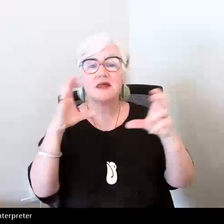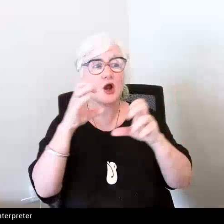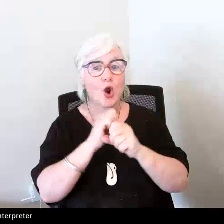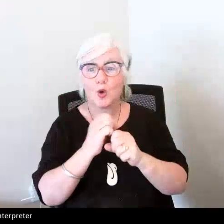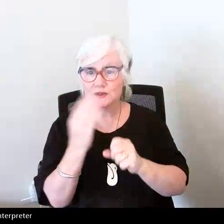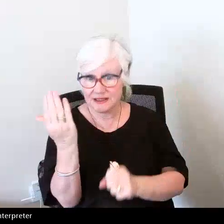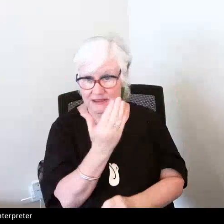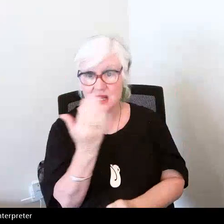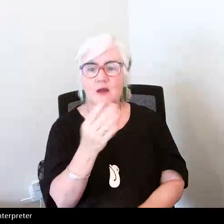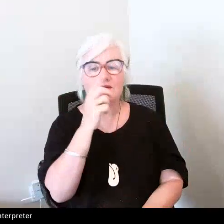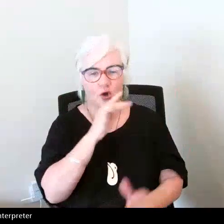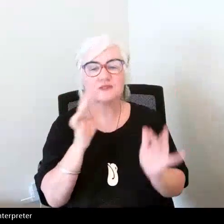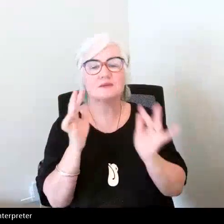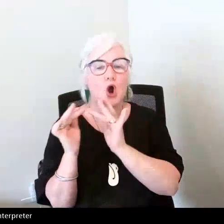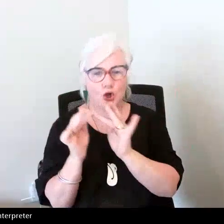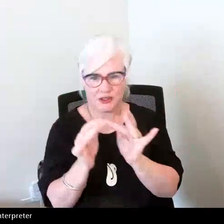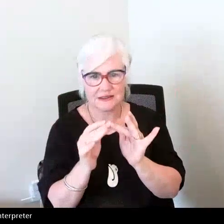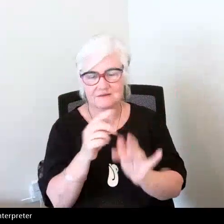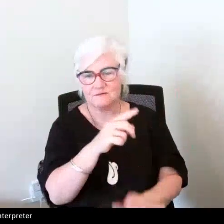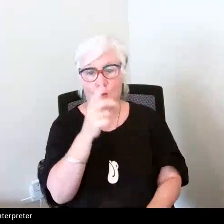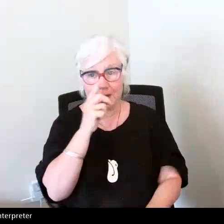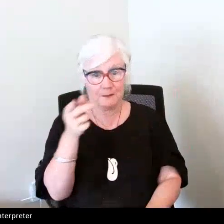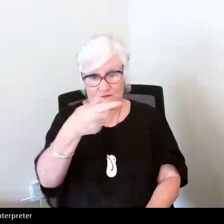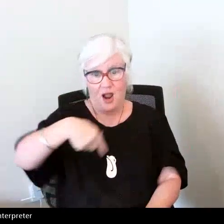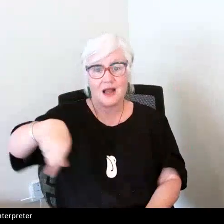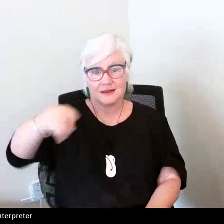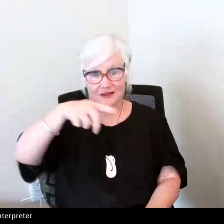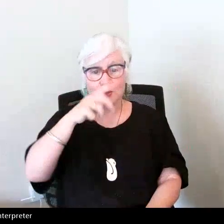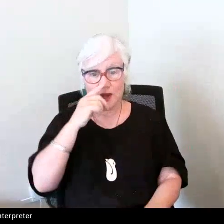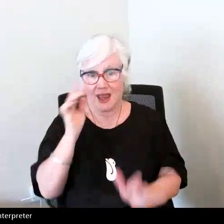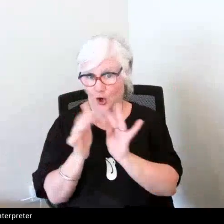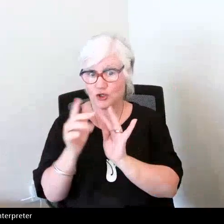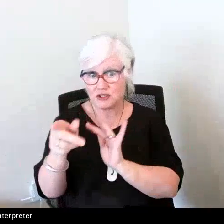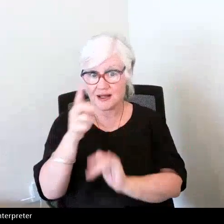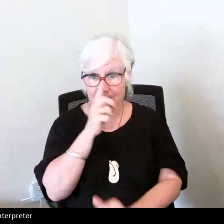some contact details for People for Us and other organisations, so maybe if that is something that